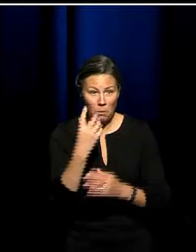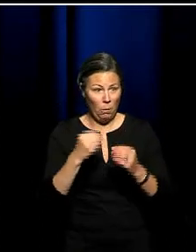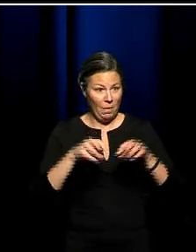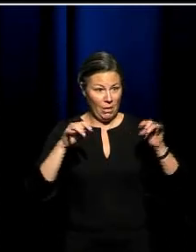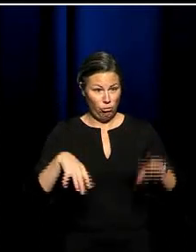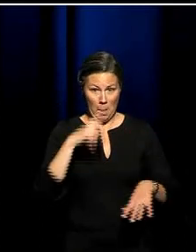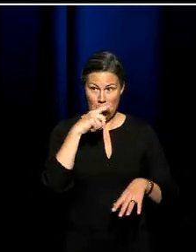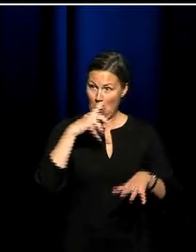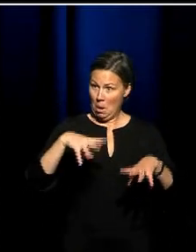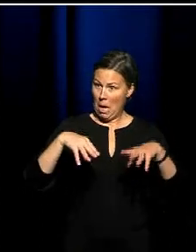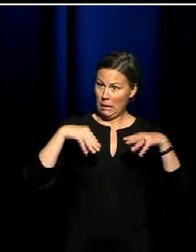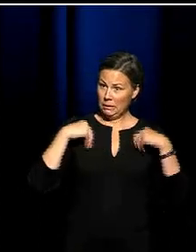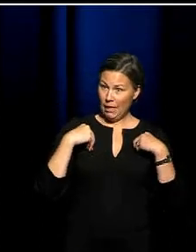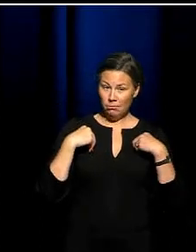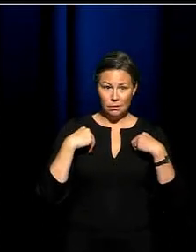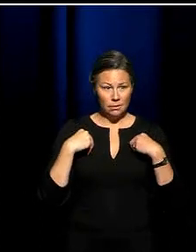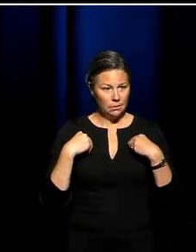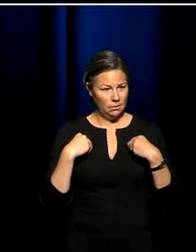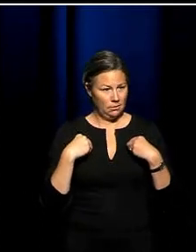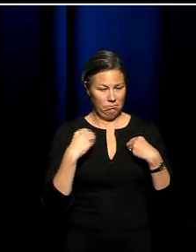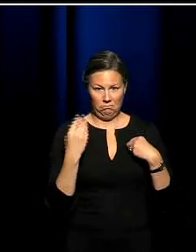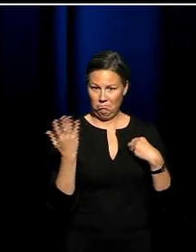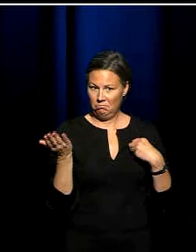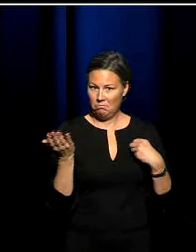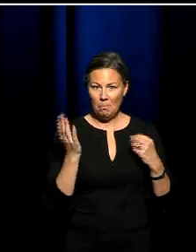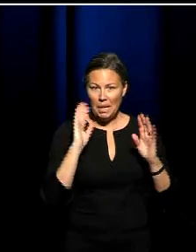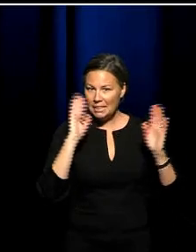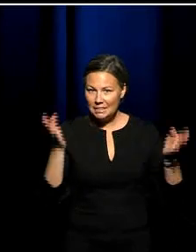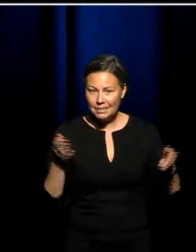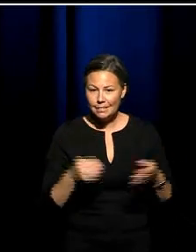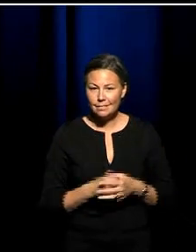fundamental redefinition of marriage. Other transformational changes have